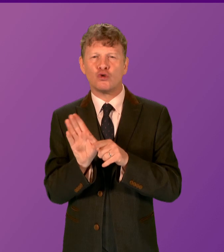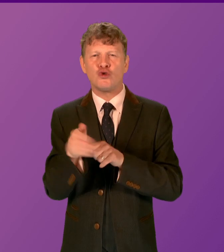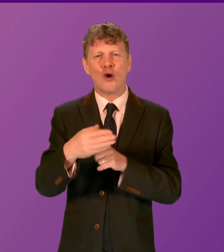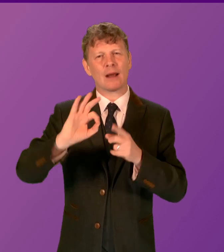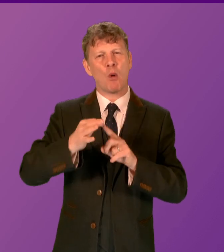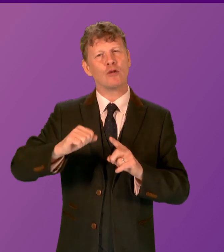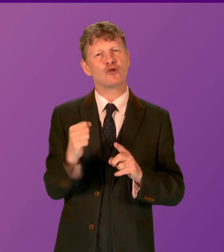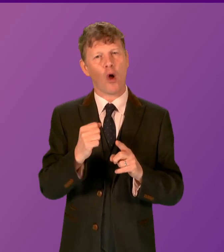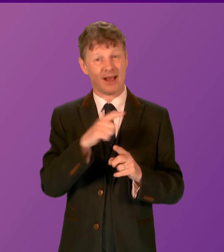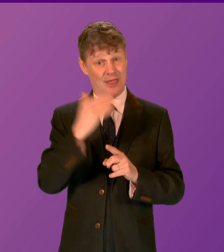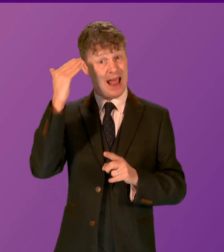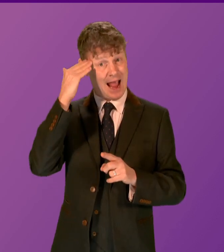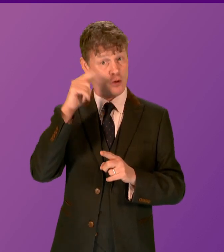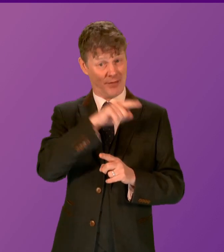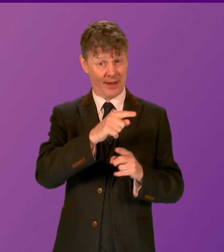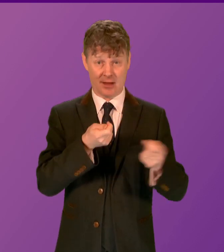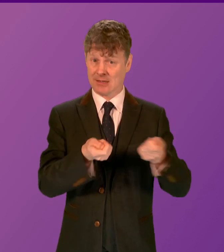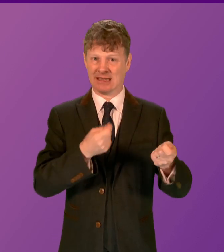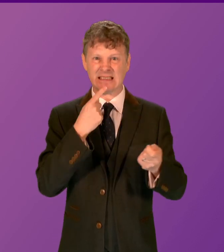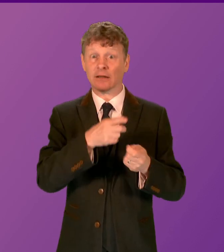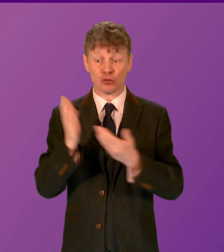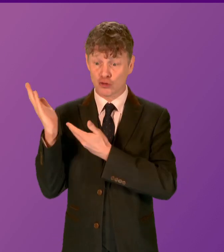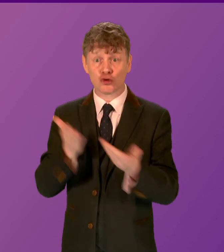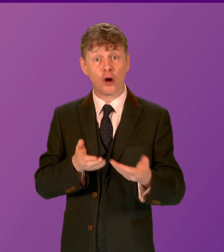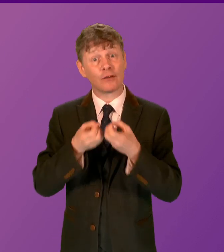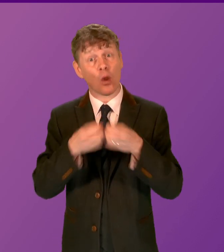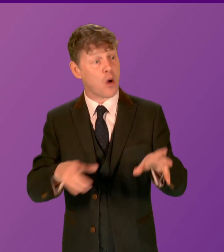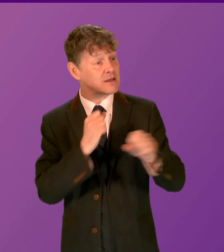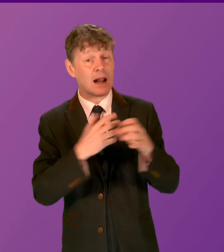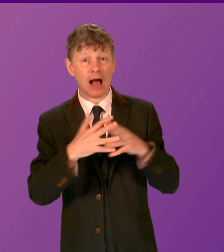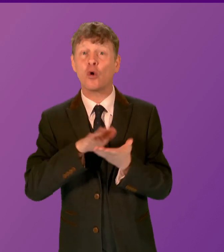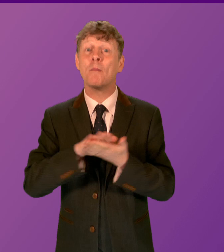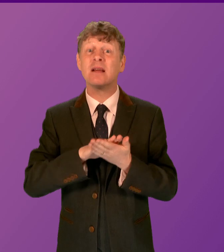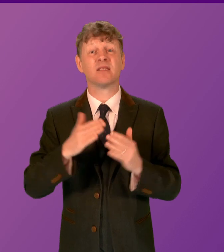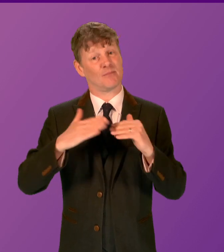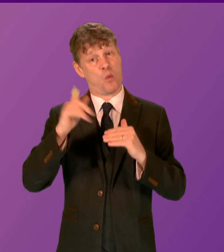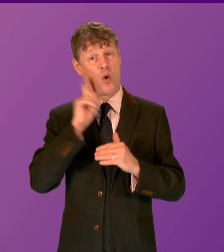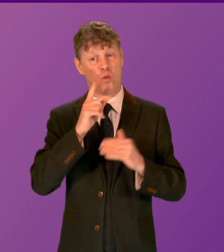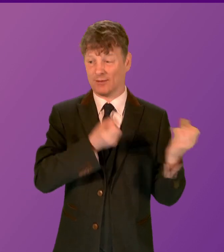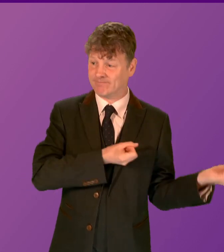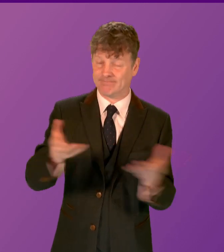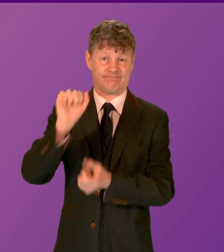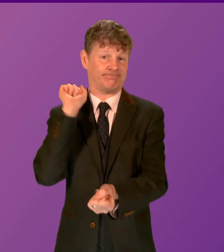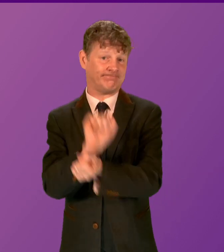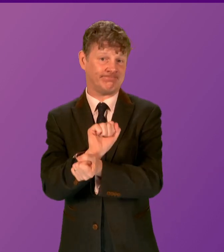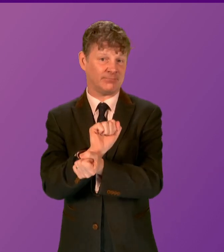“The loss of this service is likely to lead to more women in custody and trapped within the justice system.”